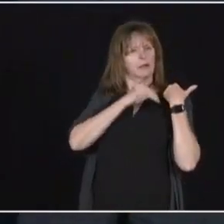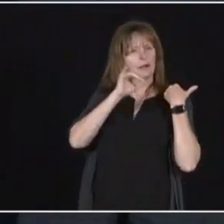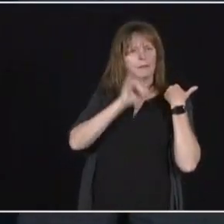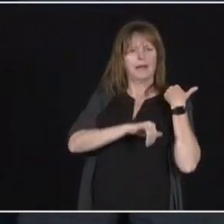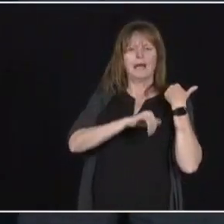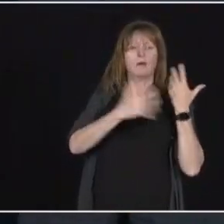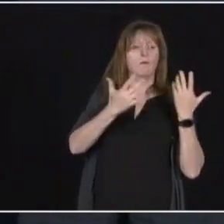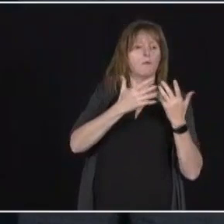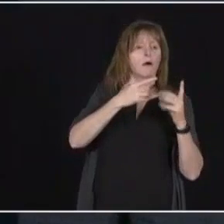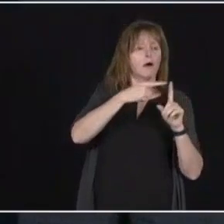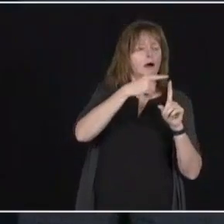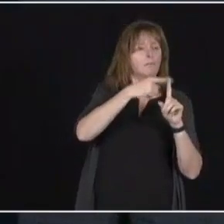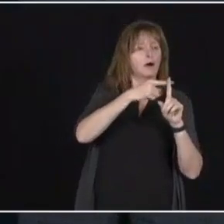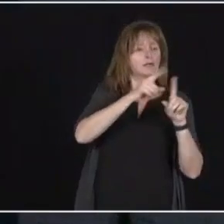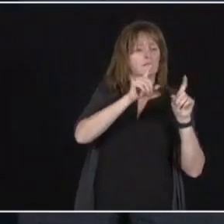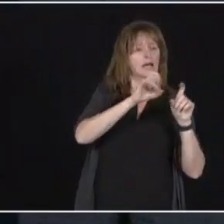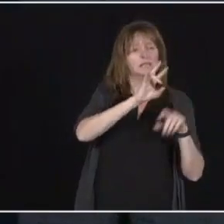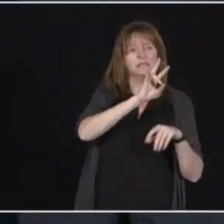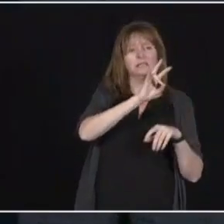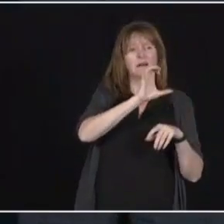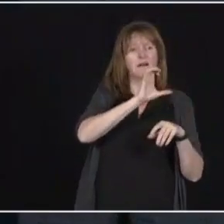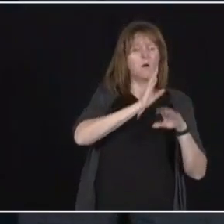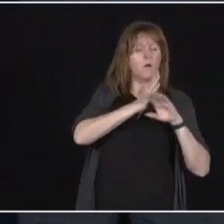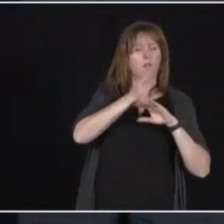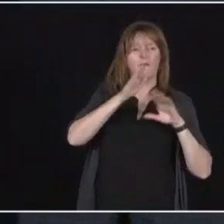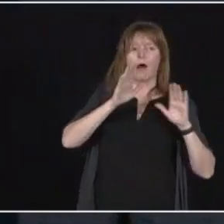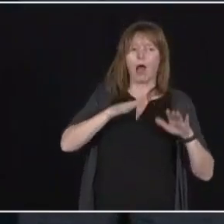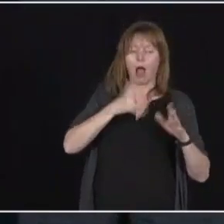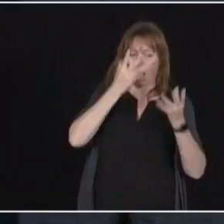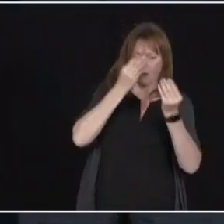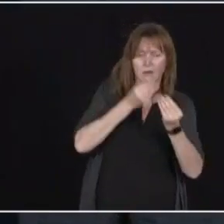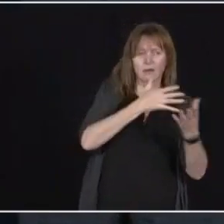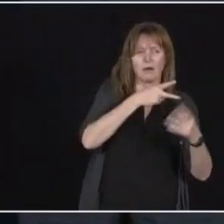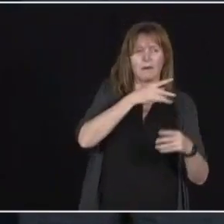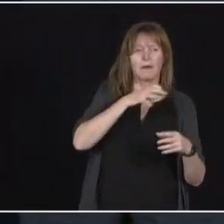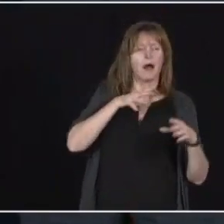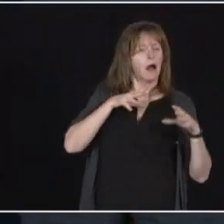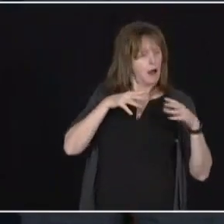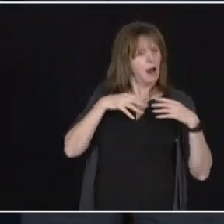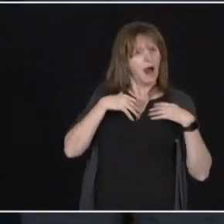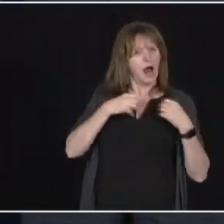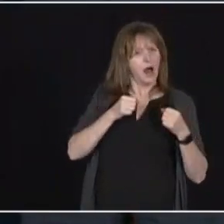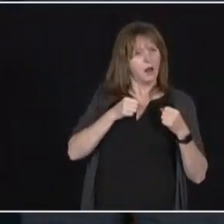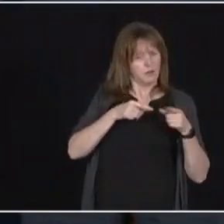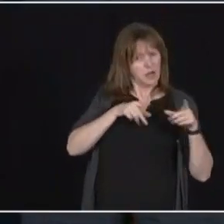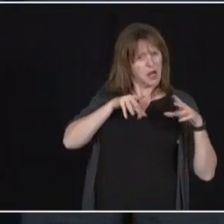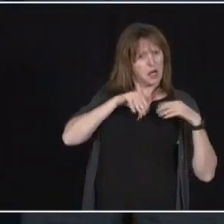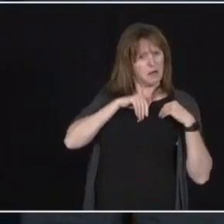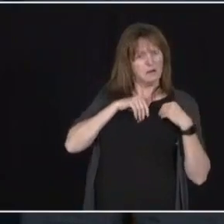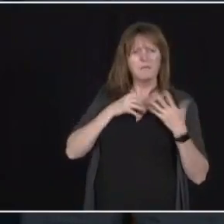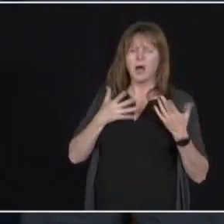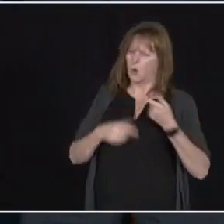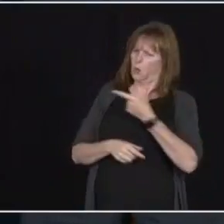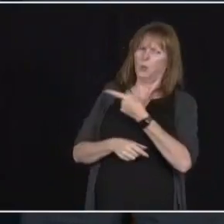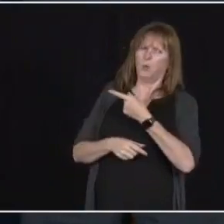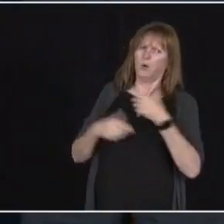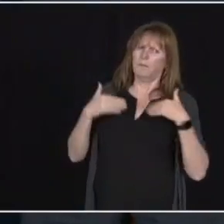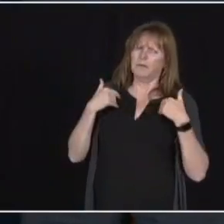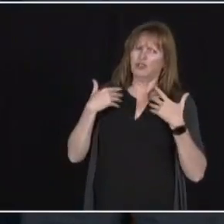to public health. Given that you are the minister in charge of Ontario health, I am wondering what responsibility you take